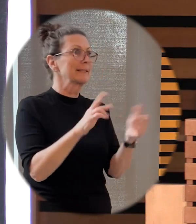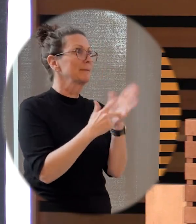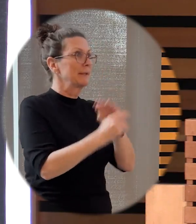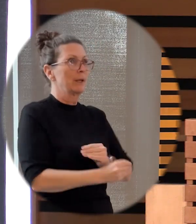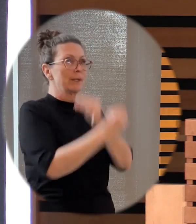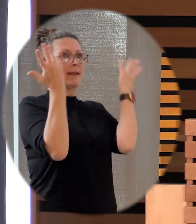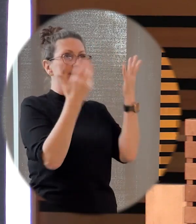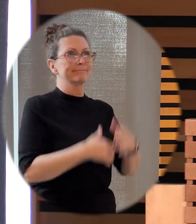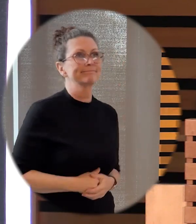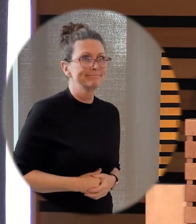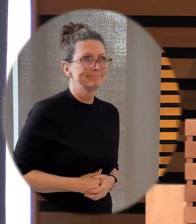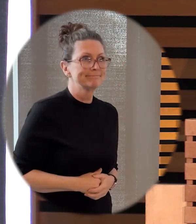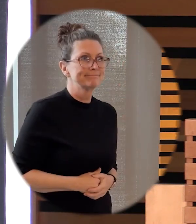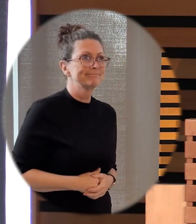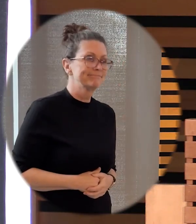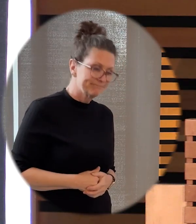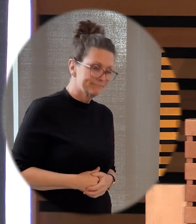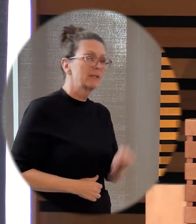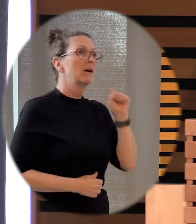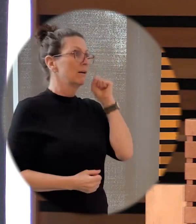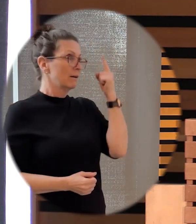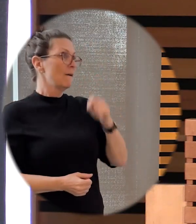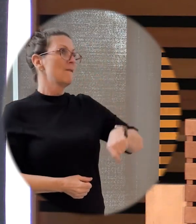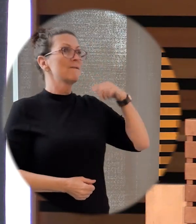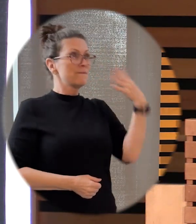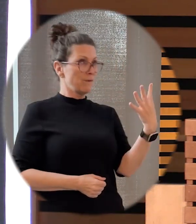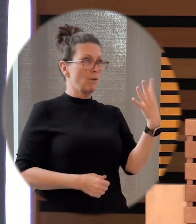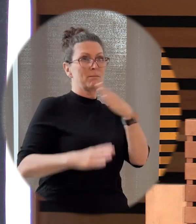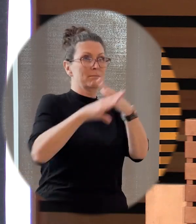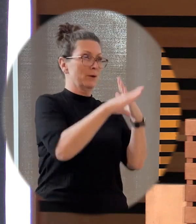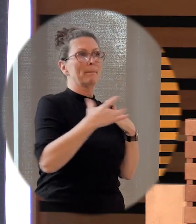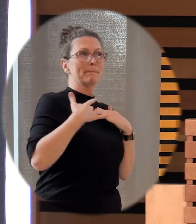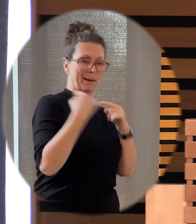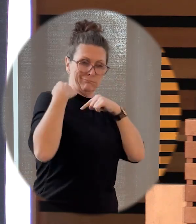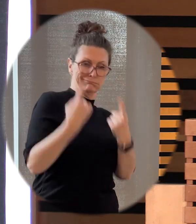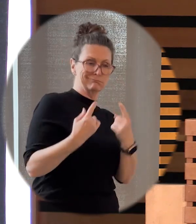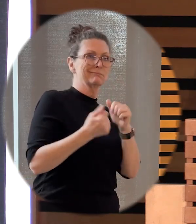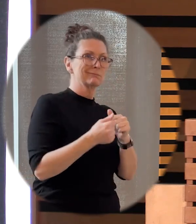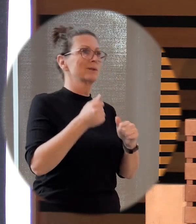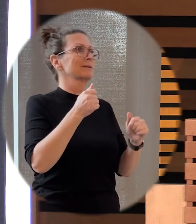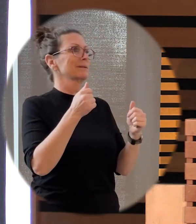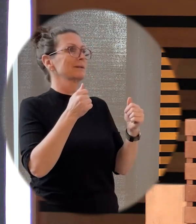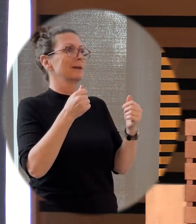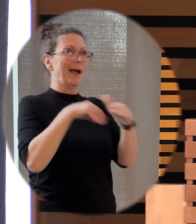a thing. Now, there are four principal barriers to accessibility, but we often focus only on the